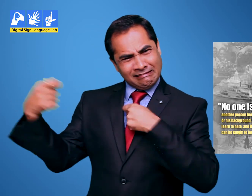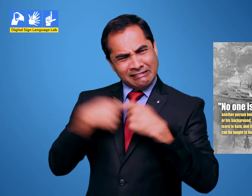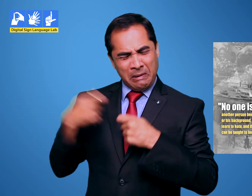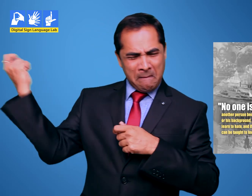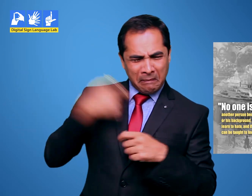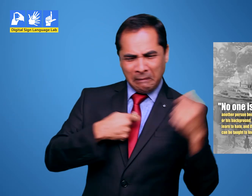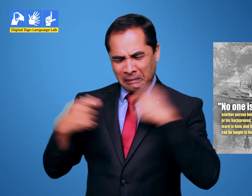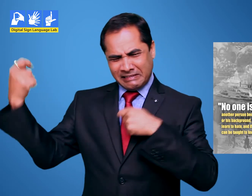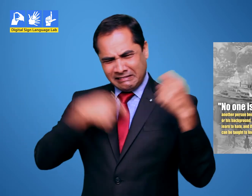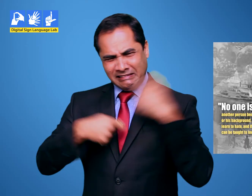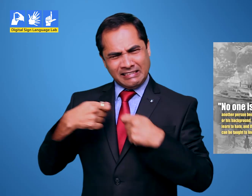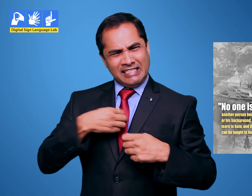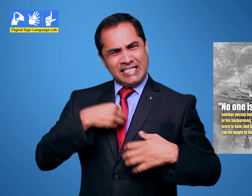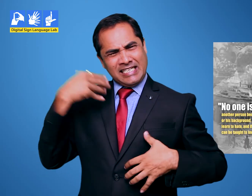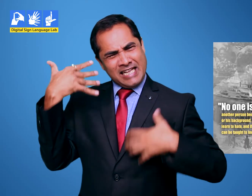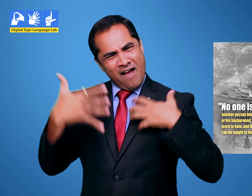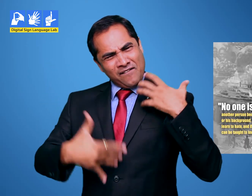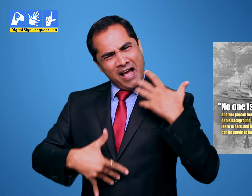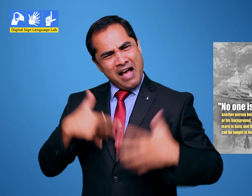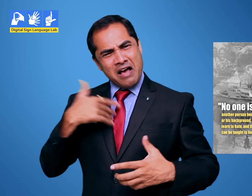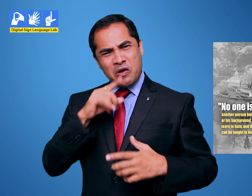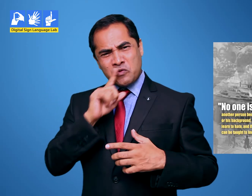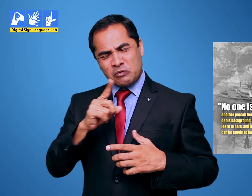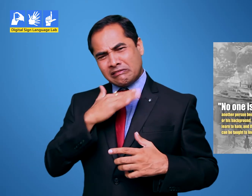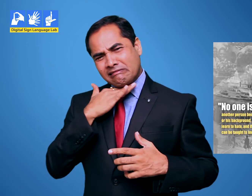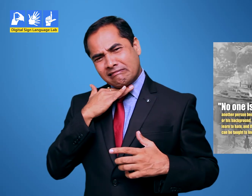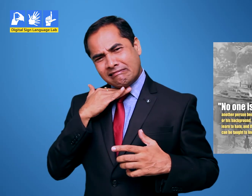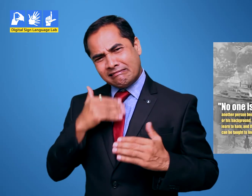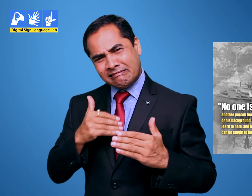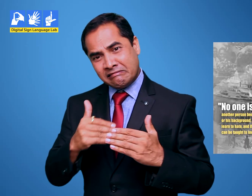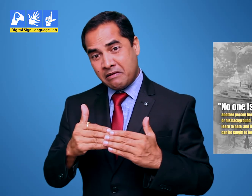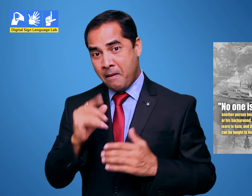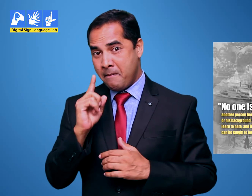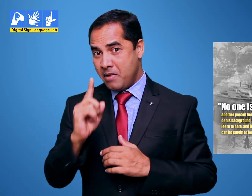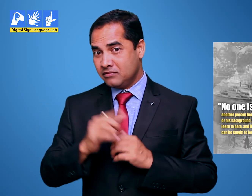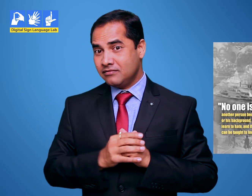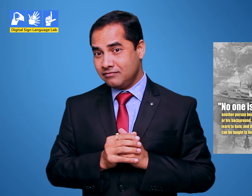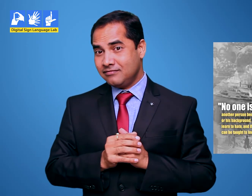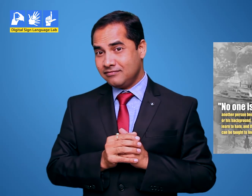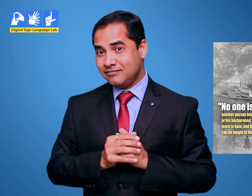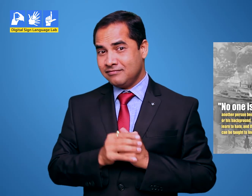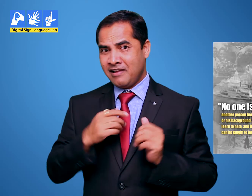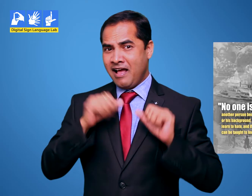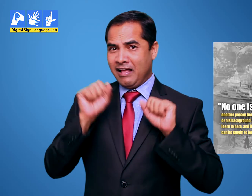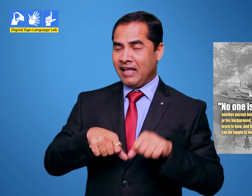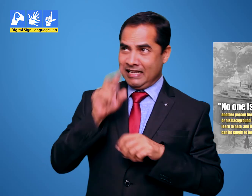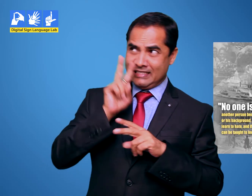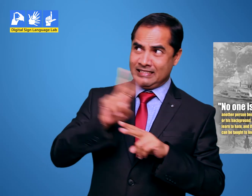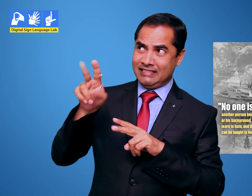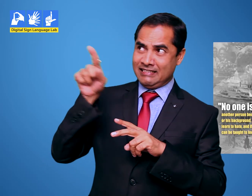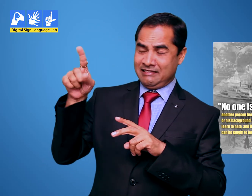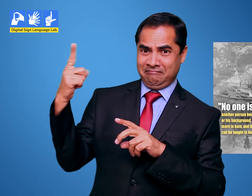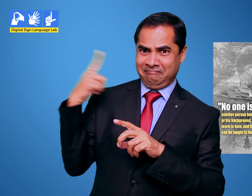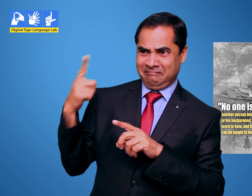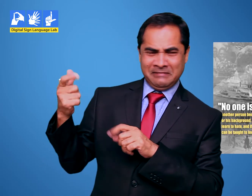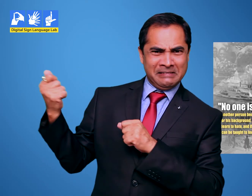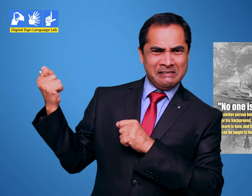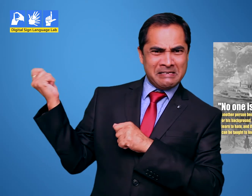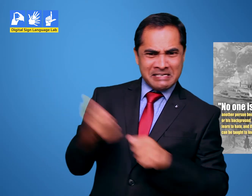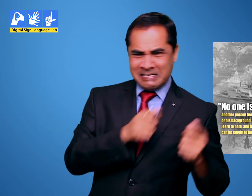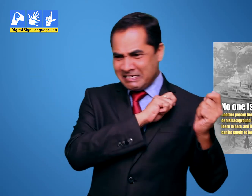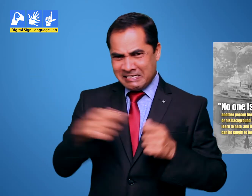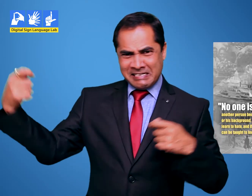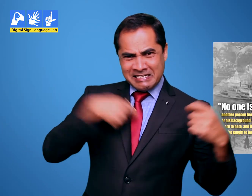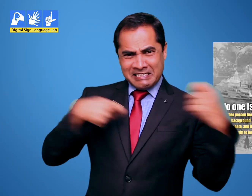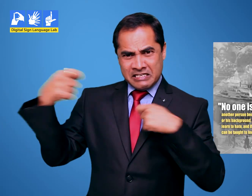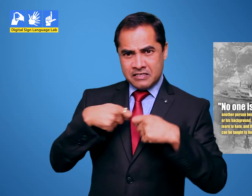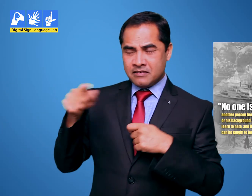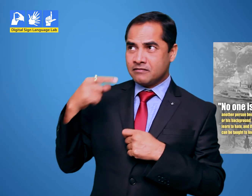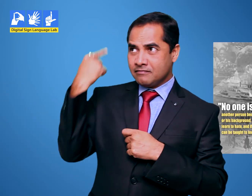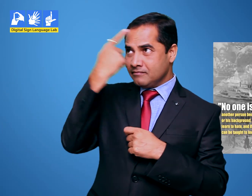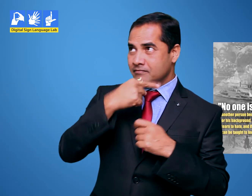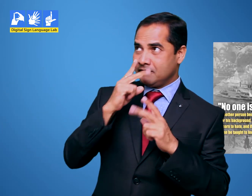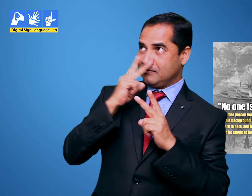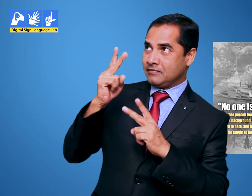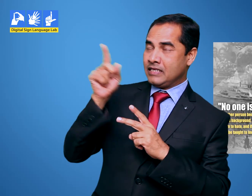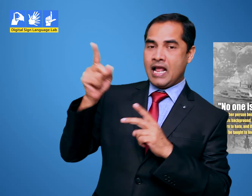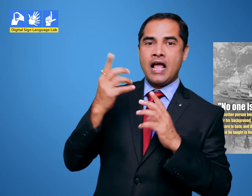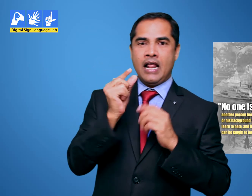limit, I would see a glimmer of humanity